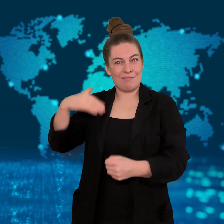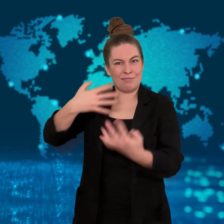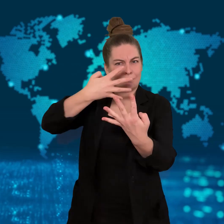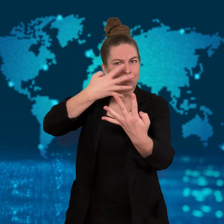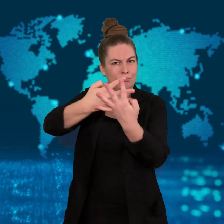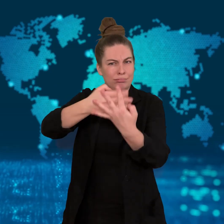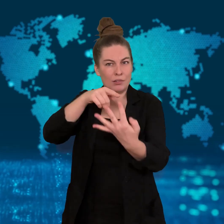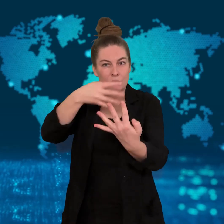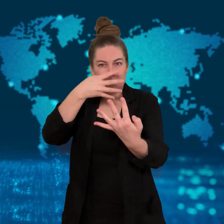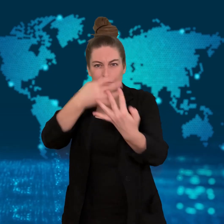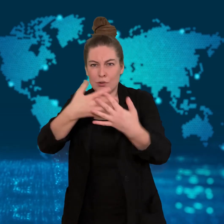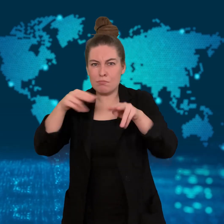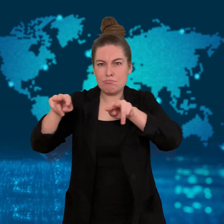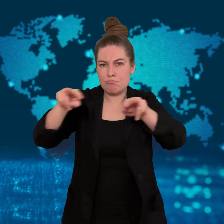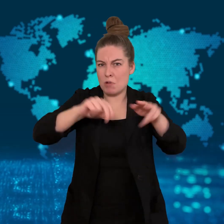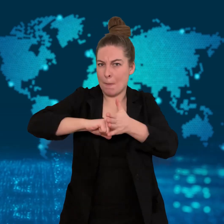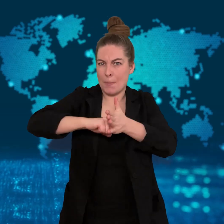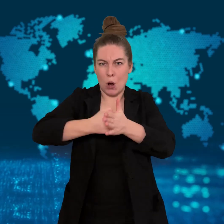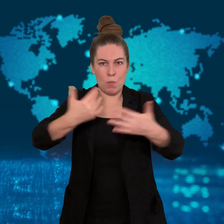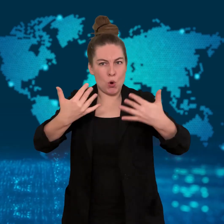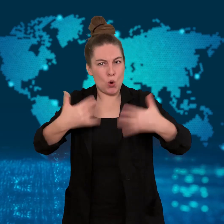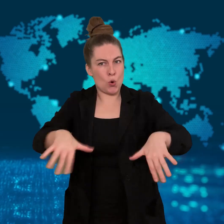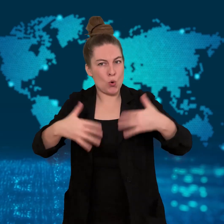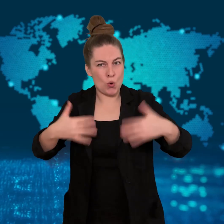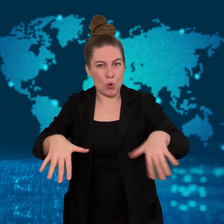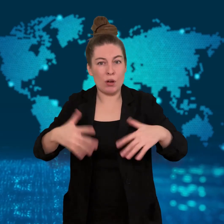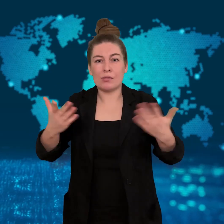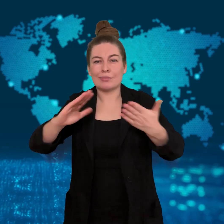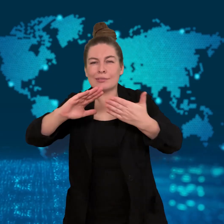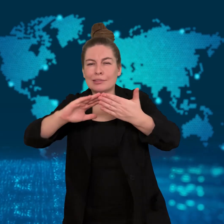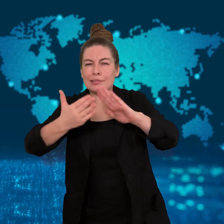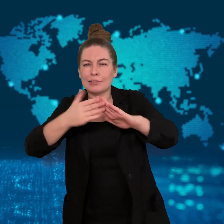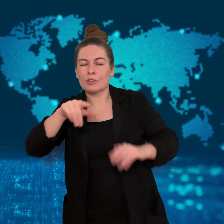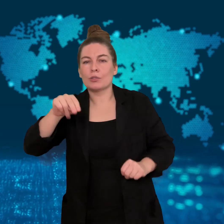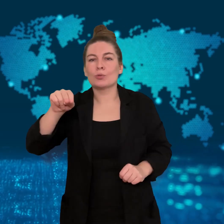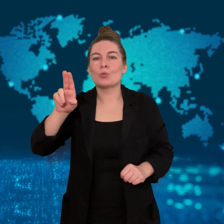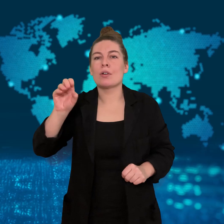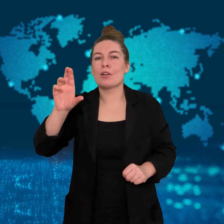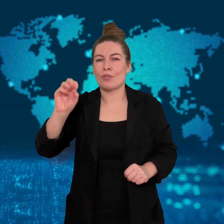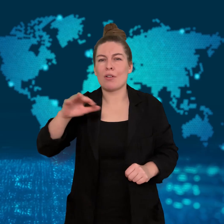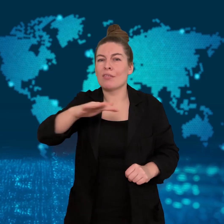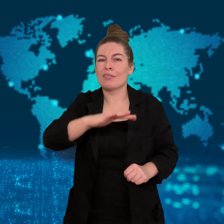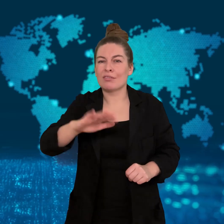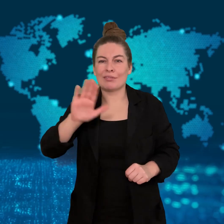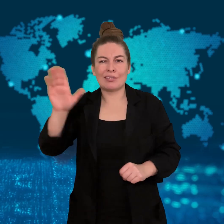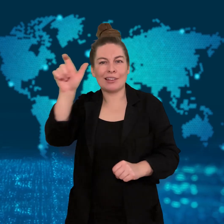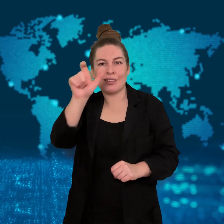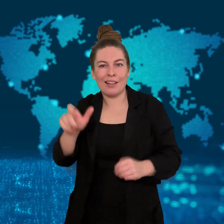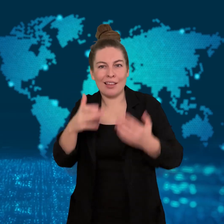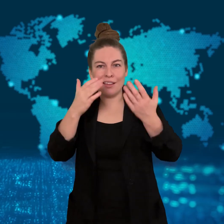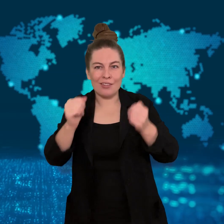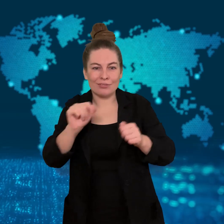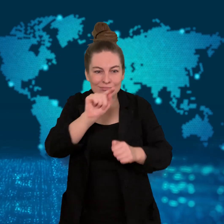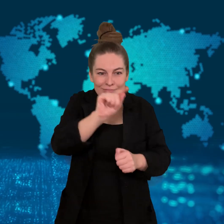been recaptured in France.